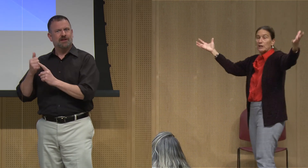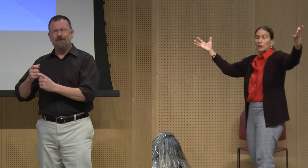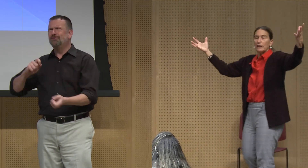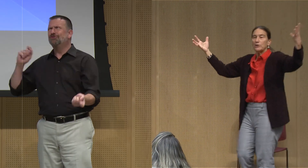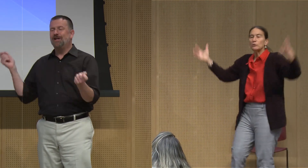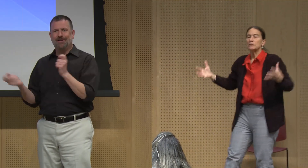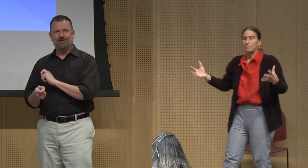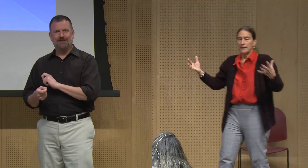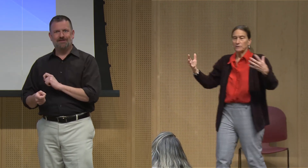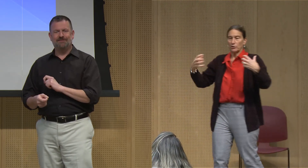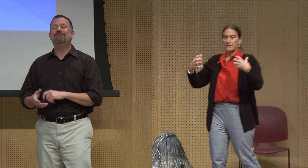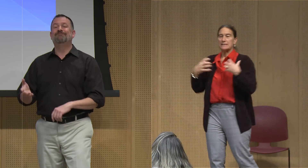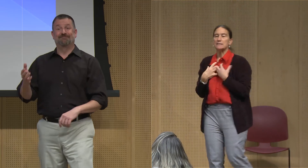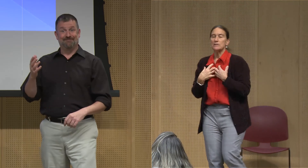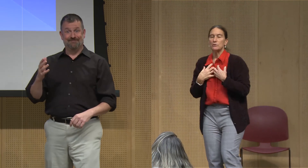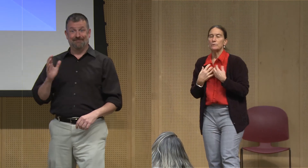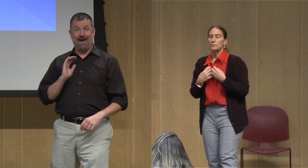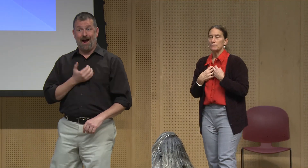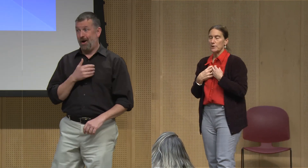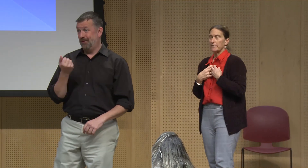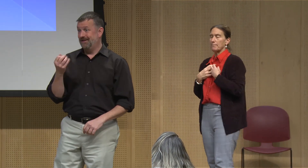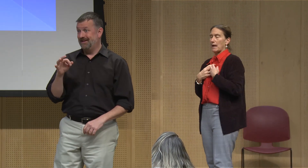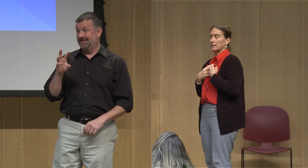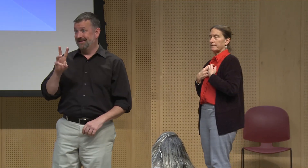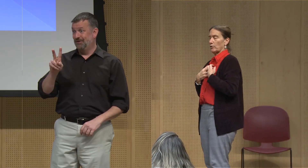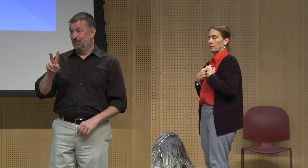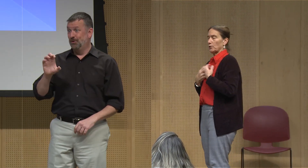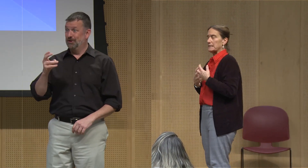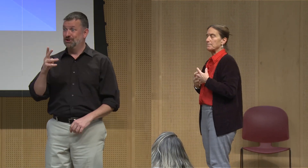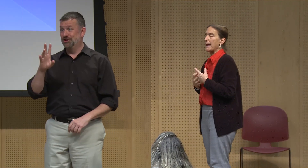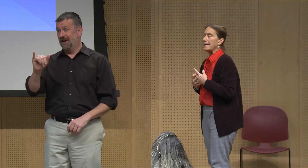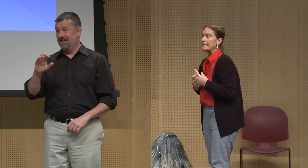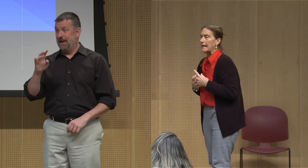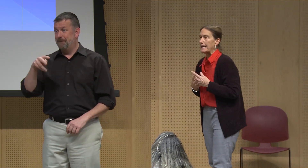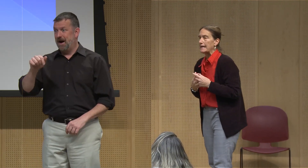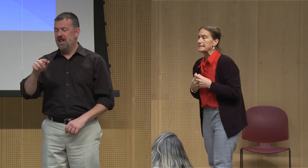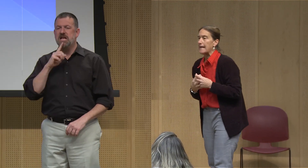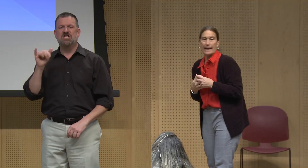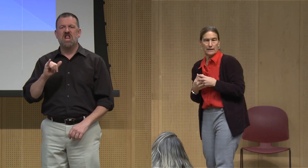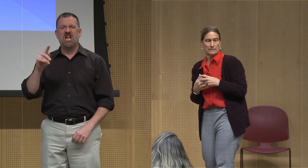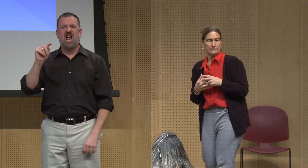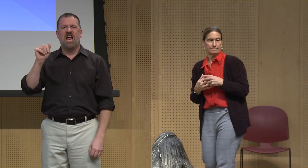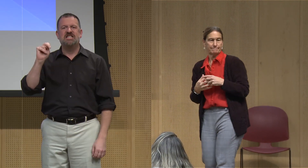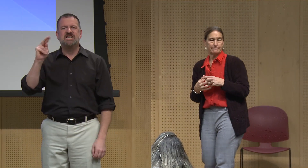IT USED TO BE--SO THE '62 CHEVY IMPALA CONVERTIBLE IS MADE LIKE A TANK.